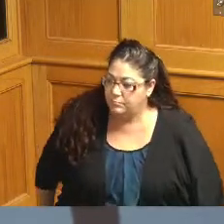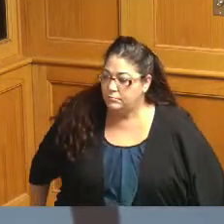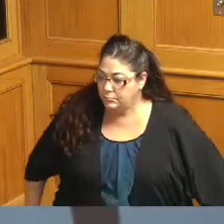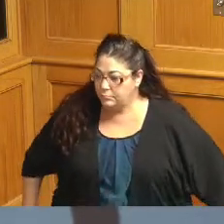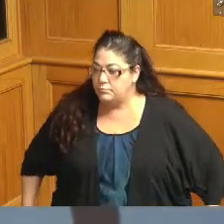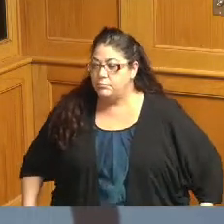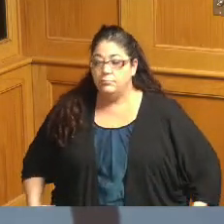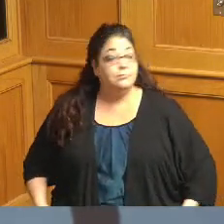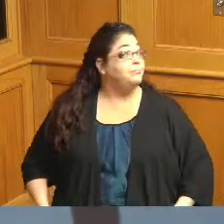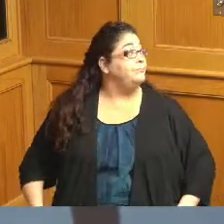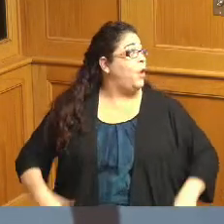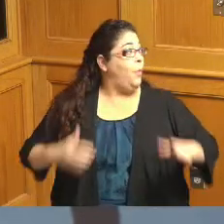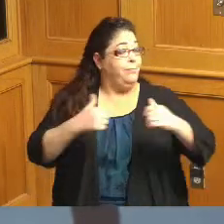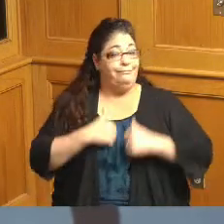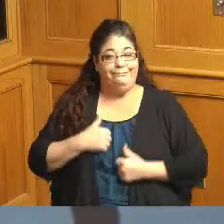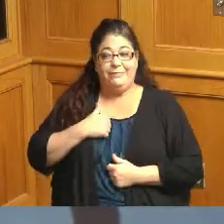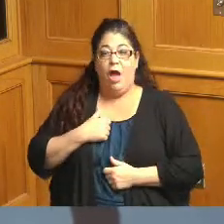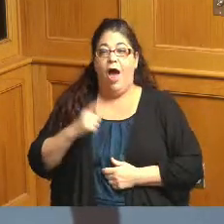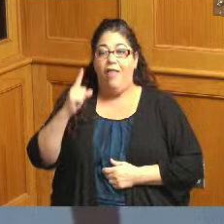I'm sorry I thought you were doing the phone system